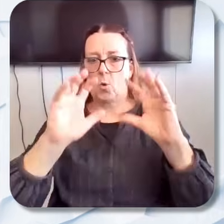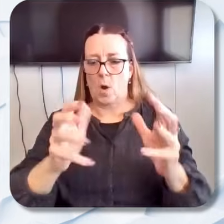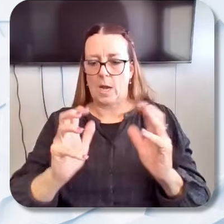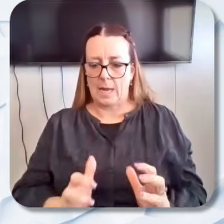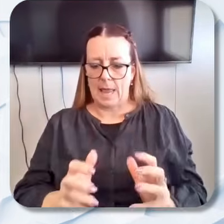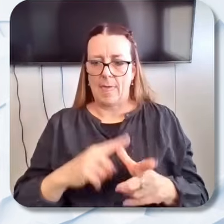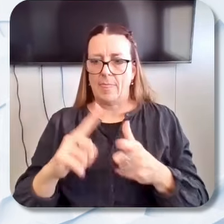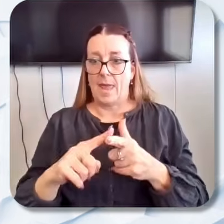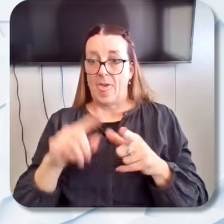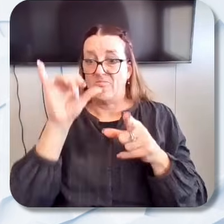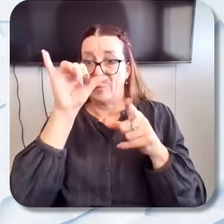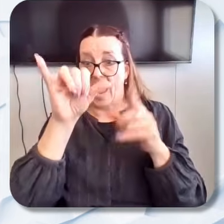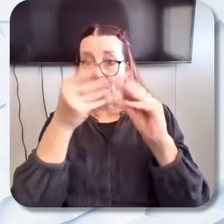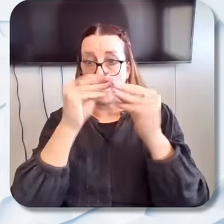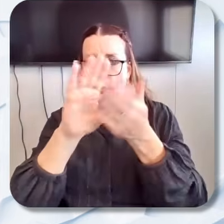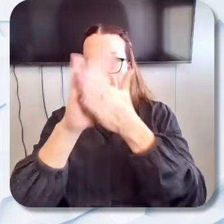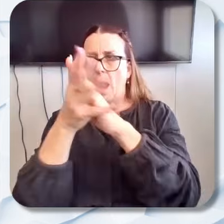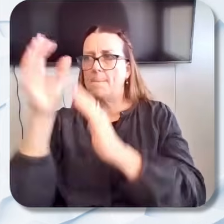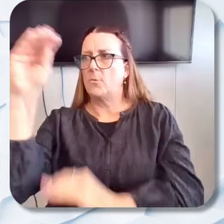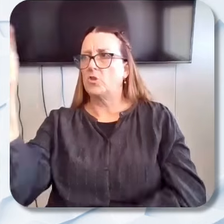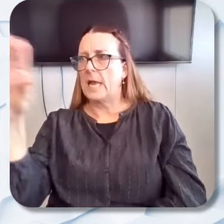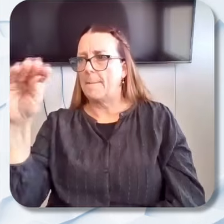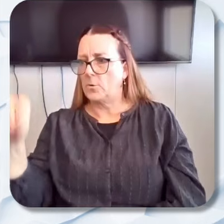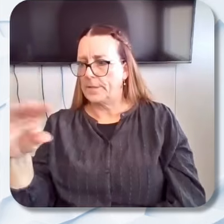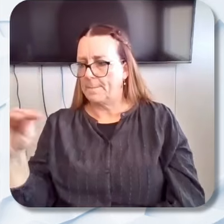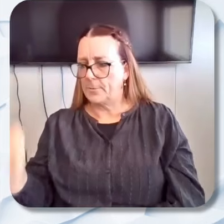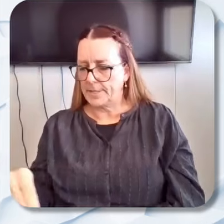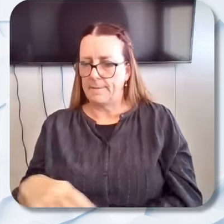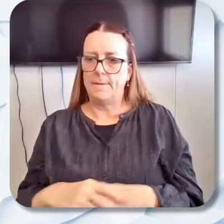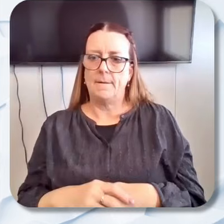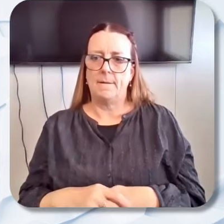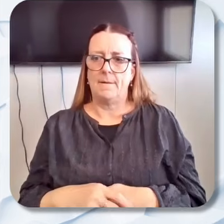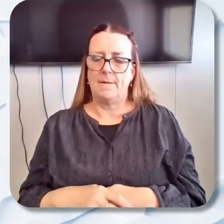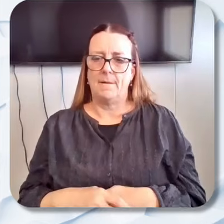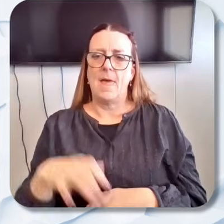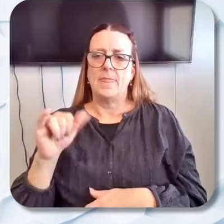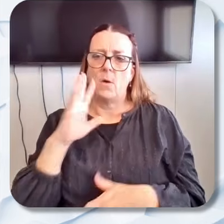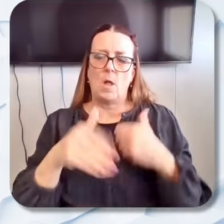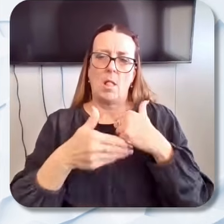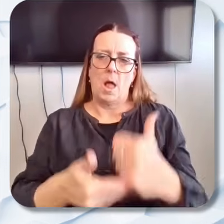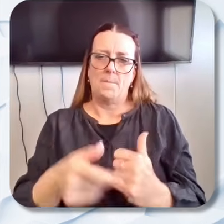of students, a percentage of students within each bucket. So I think that kind of will help a little bit.